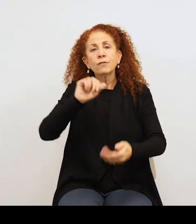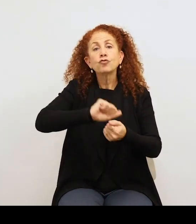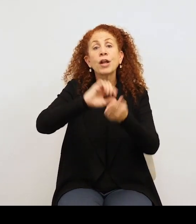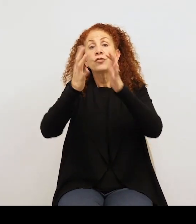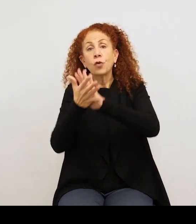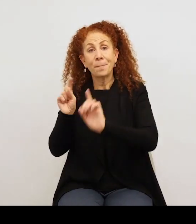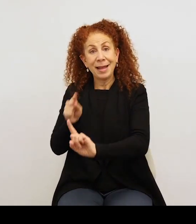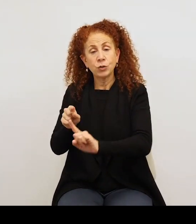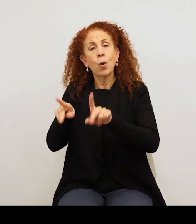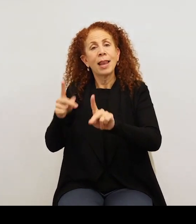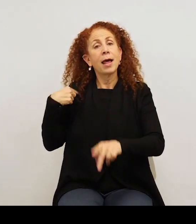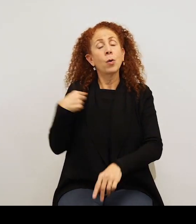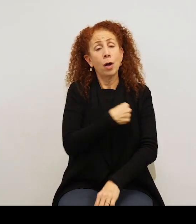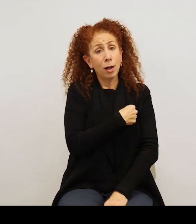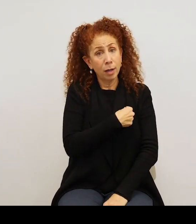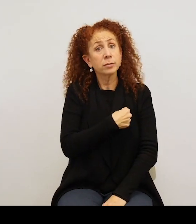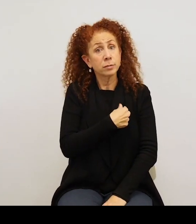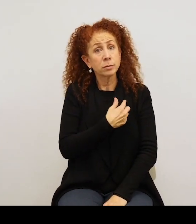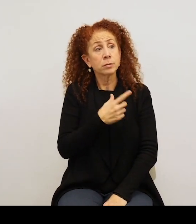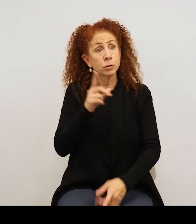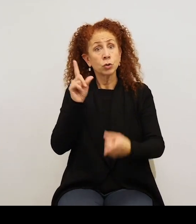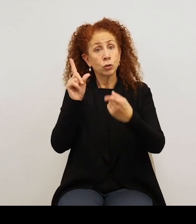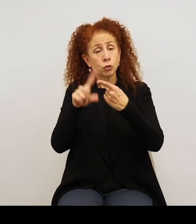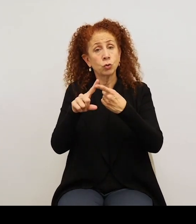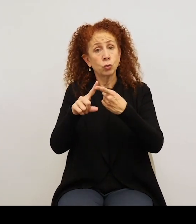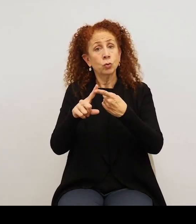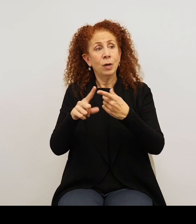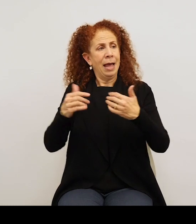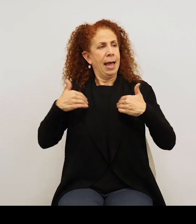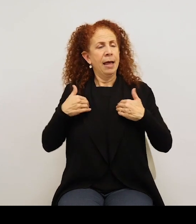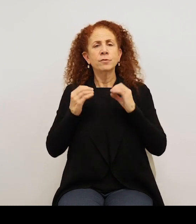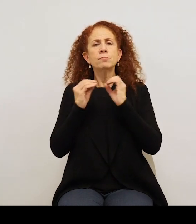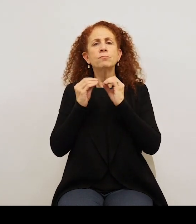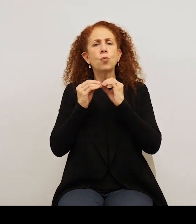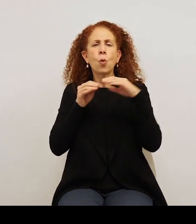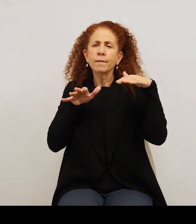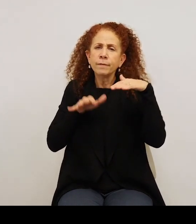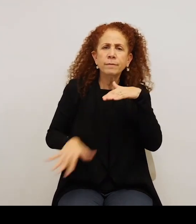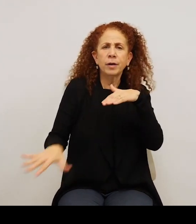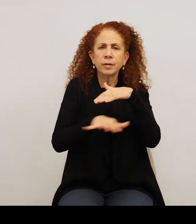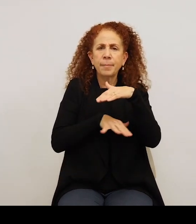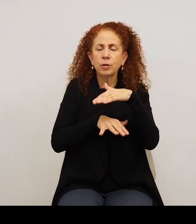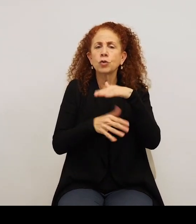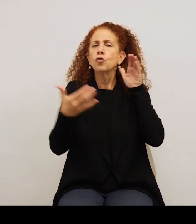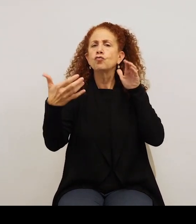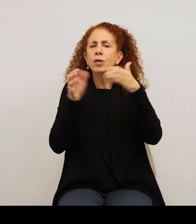might enable us to have a more fundamental rethinking.